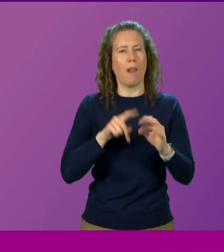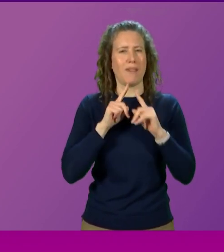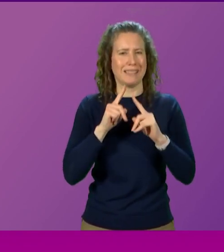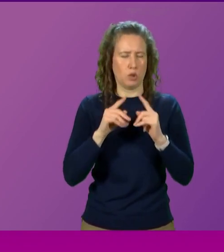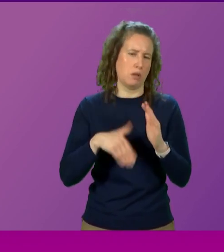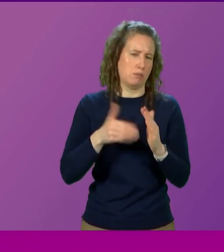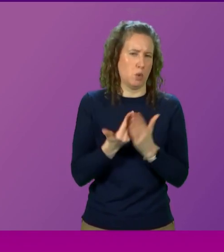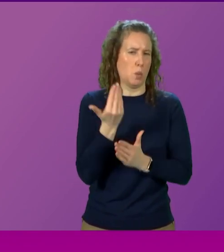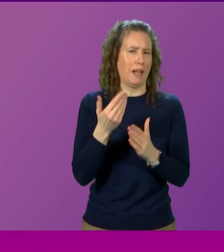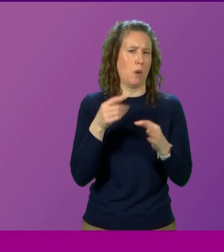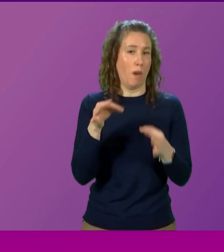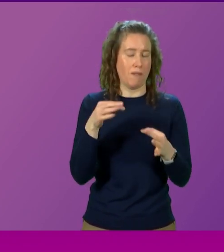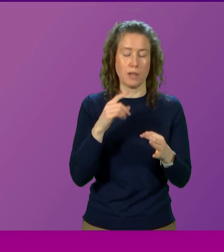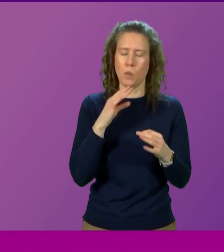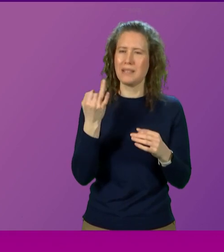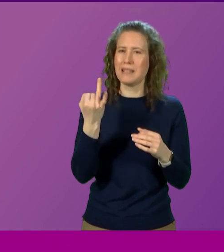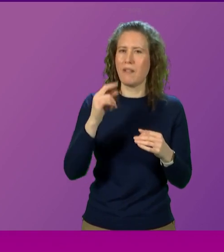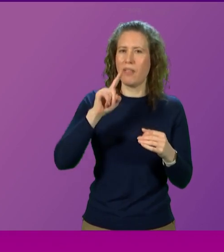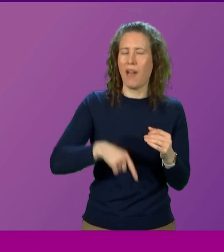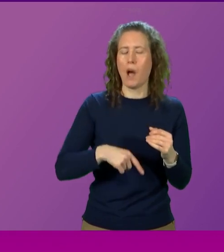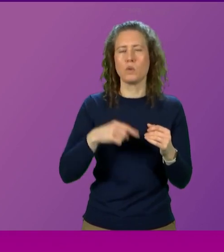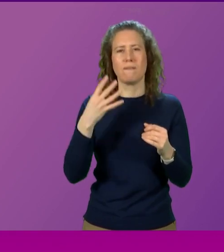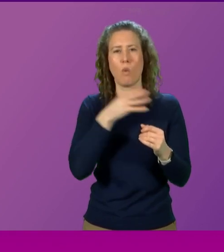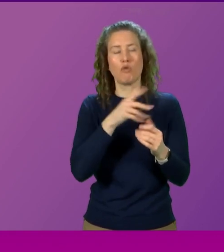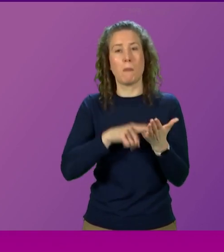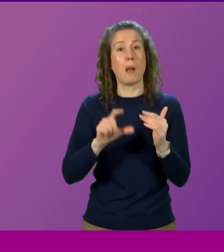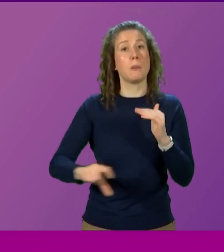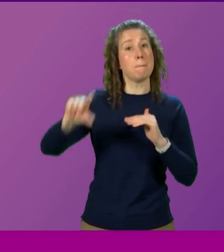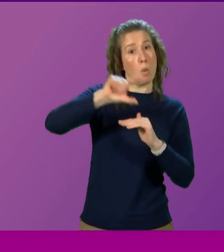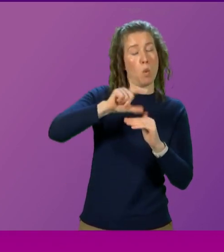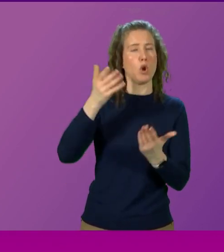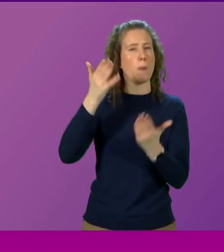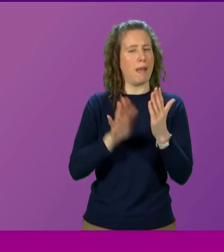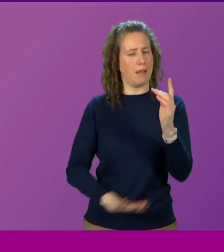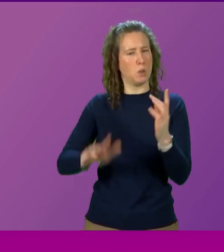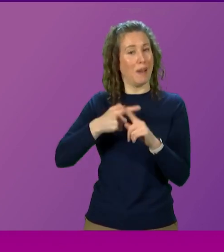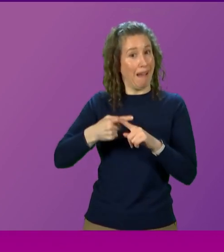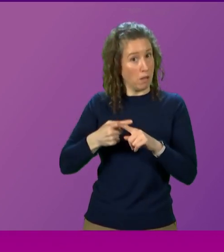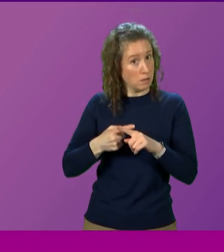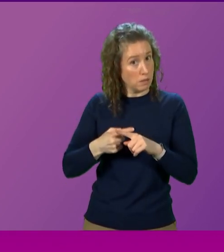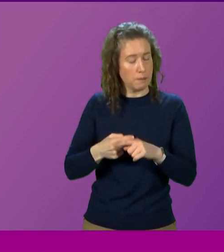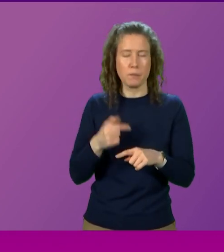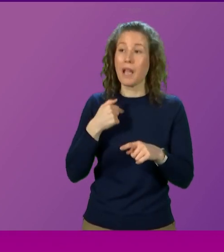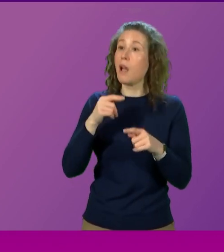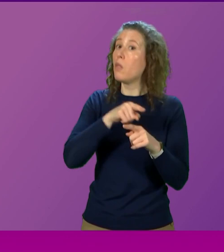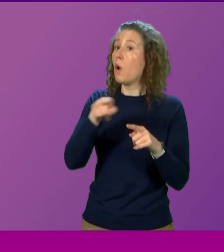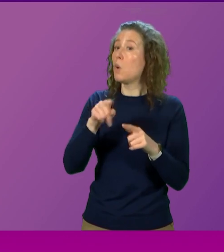£7,400 more than their counterparts in England, and our most experienced classroom teachers